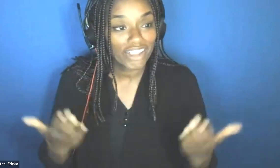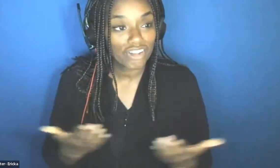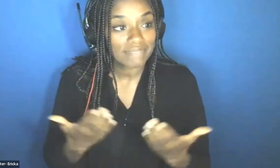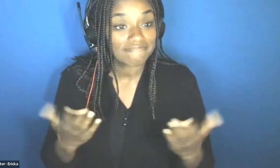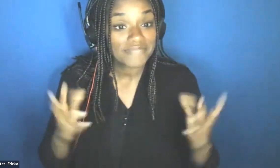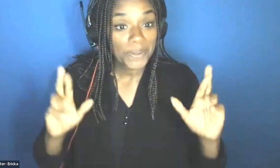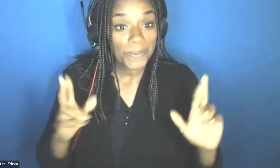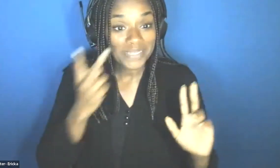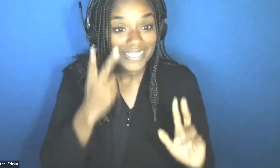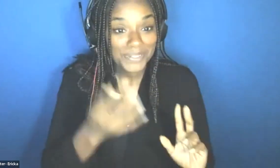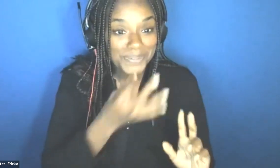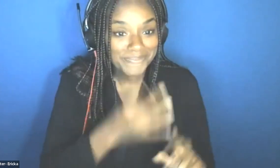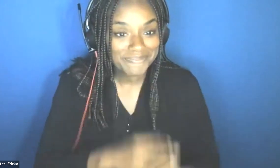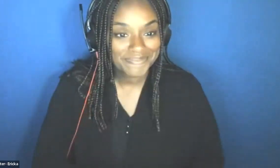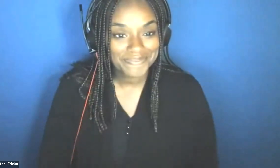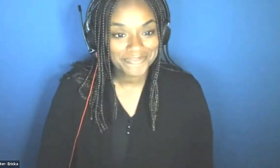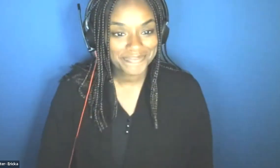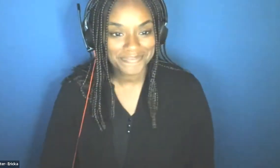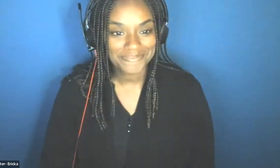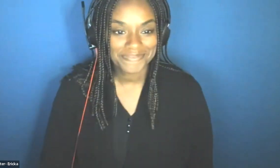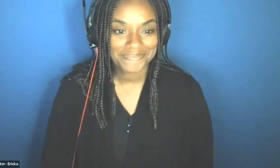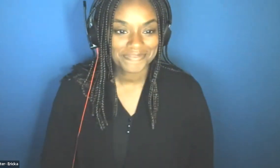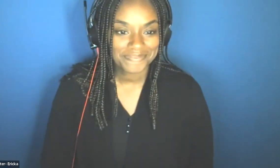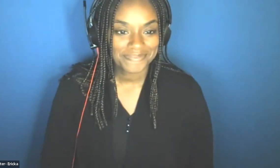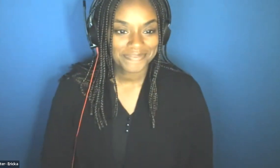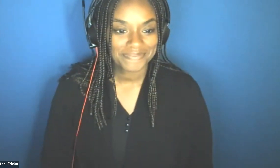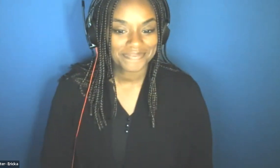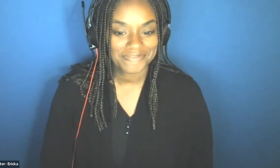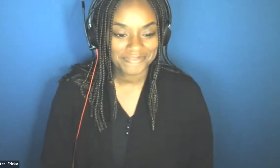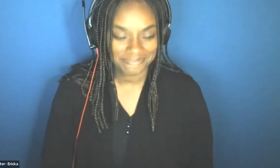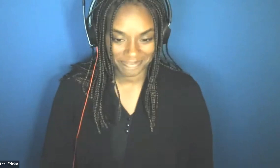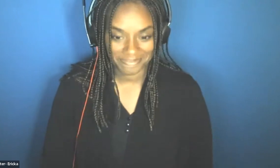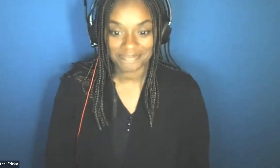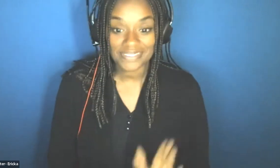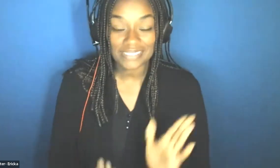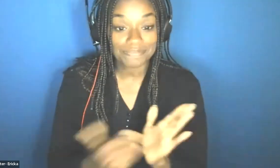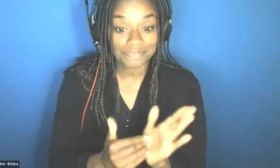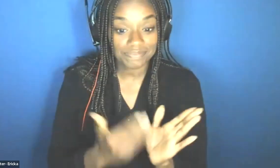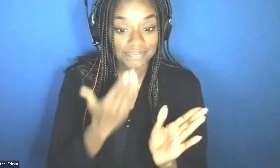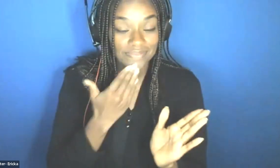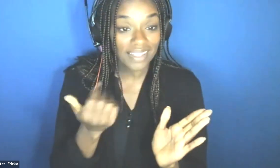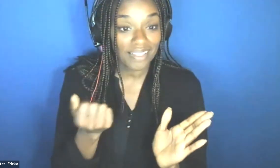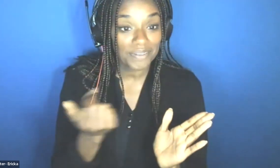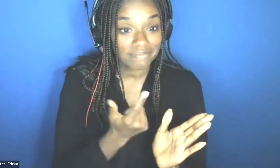Again, so sorry we couldn't do this in person.